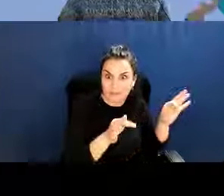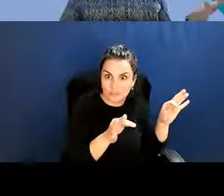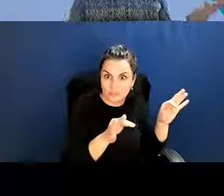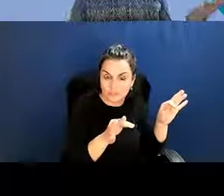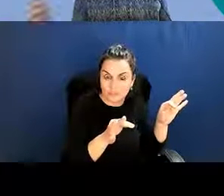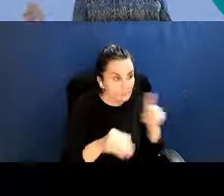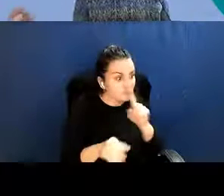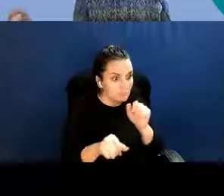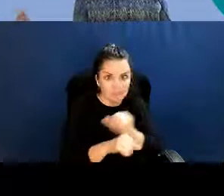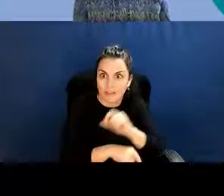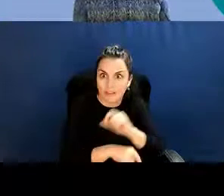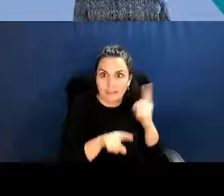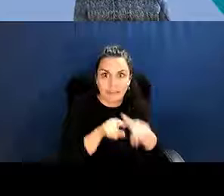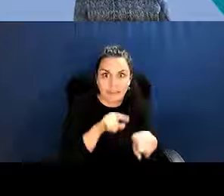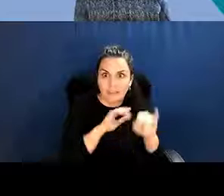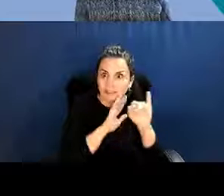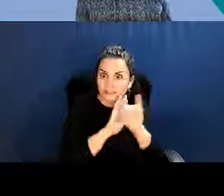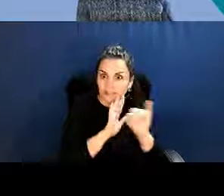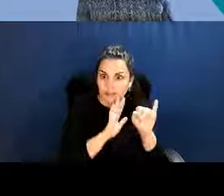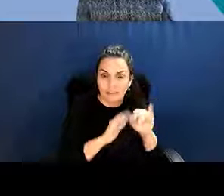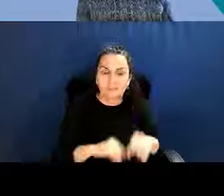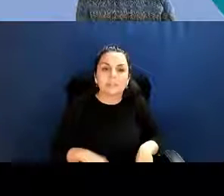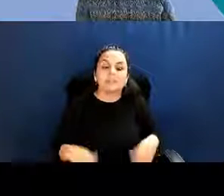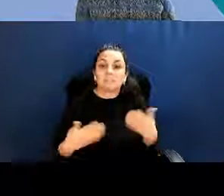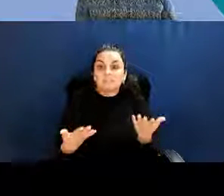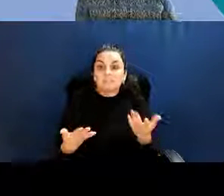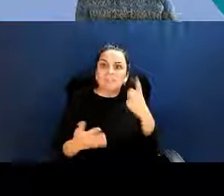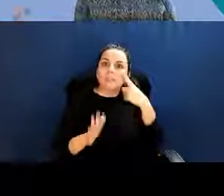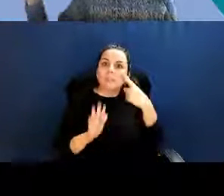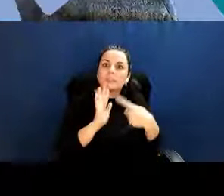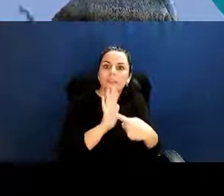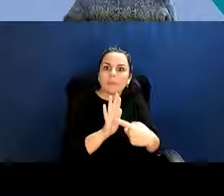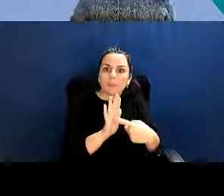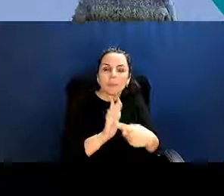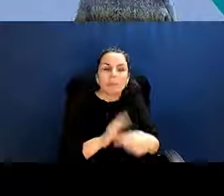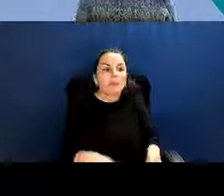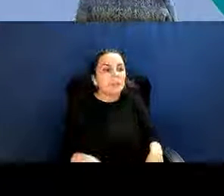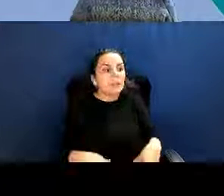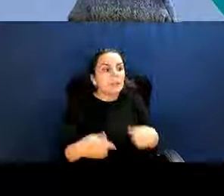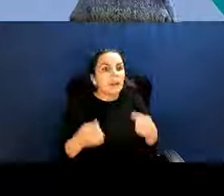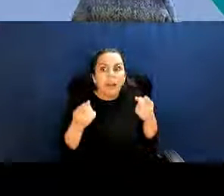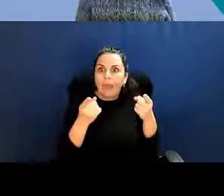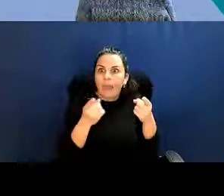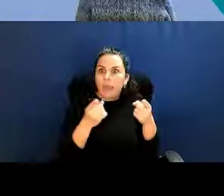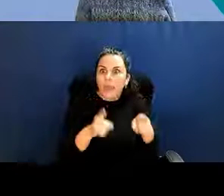So the typical situation would be somebody else have access